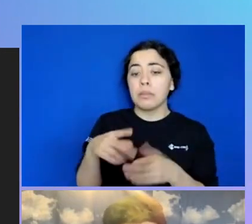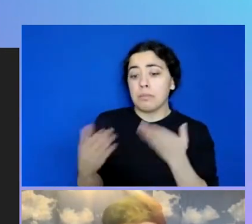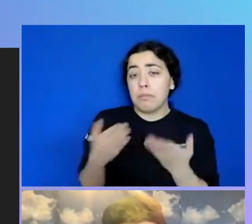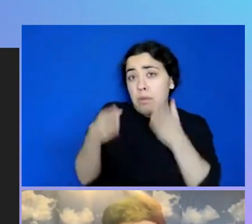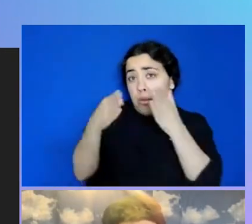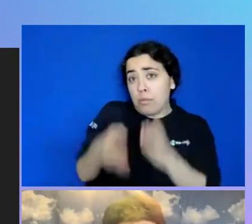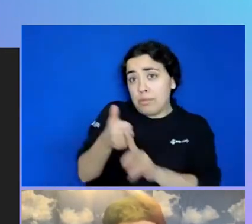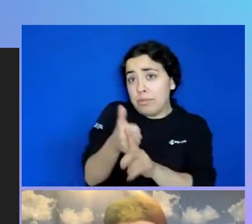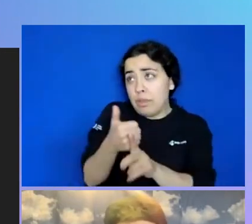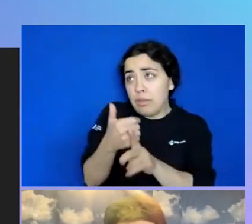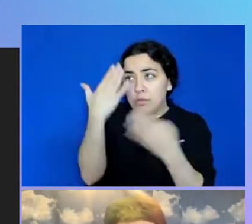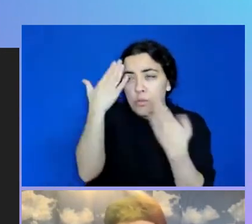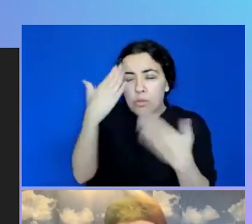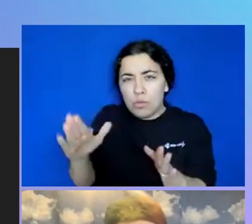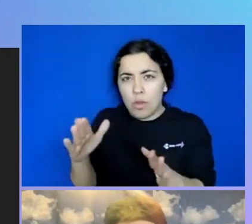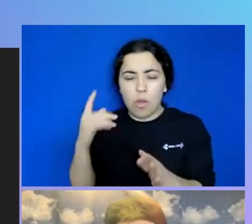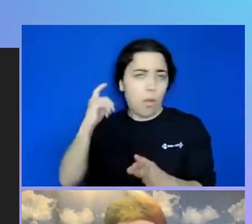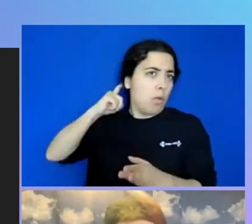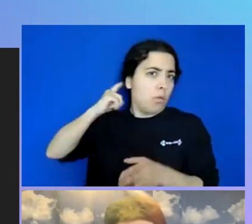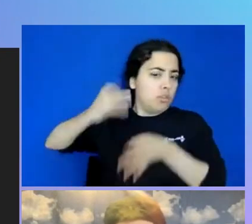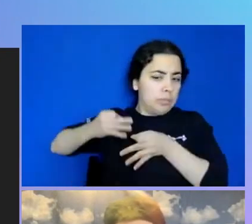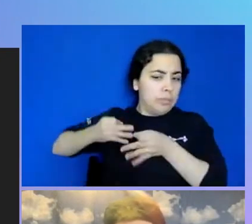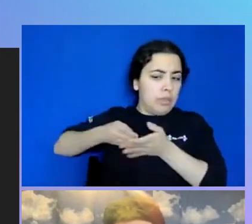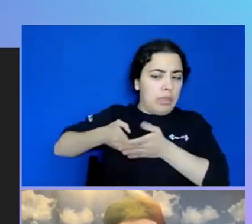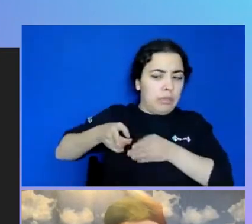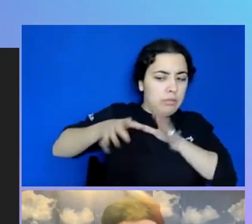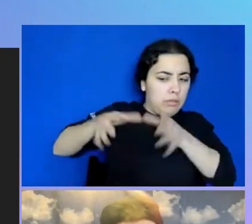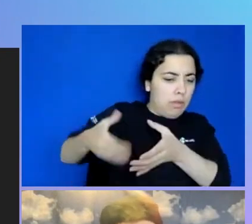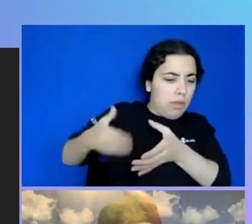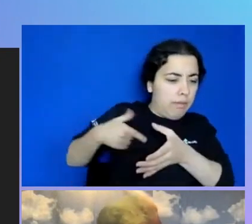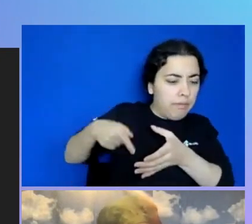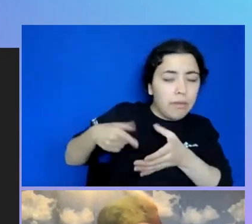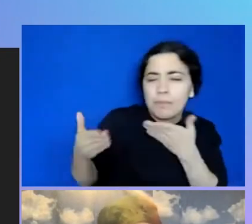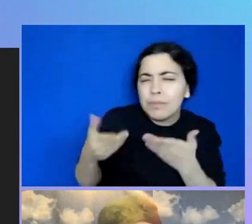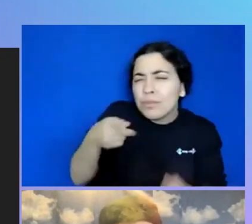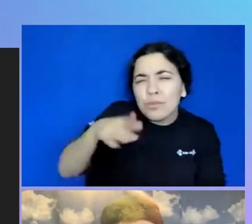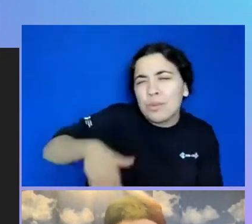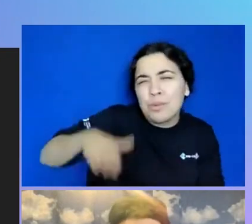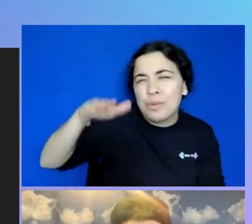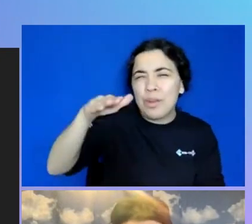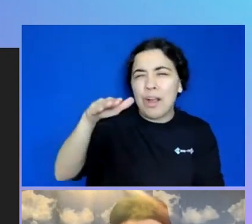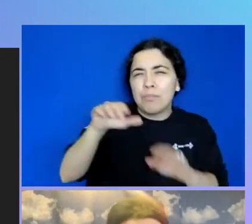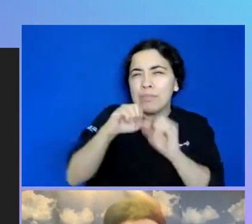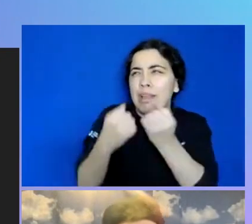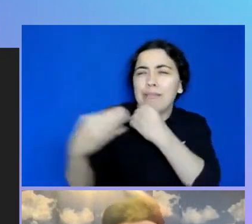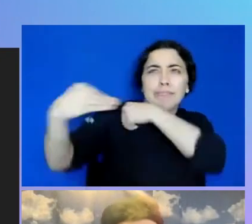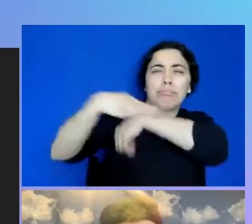aware of. So that can be something that, uh, you've just grown up with societally. Like